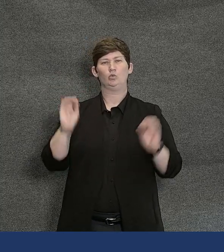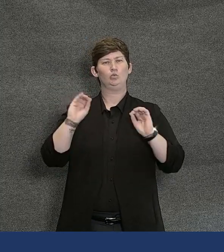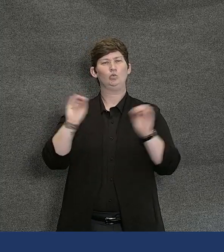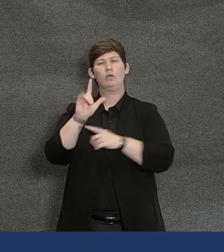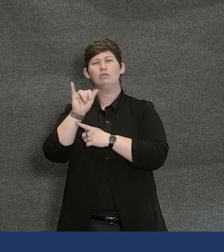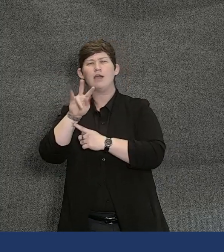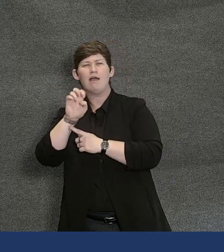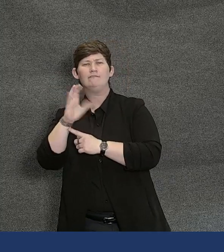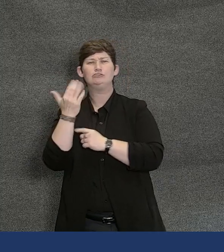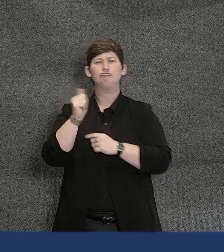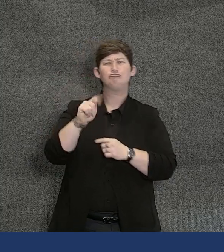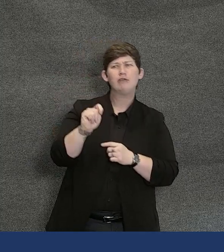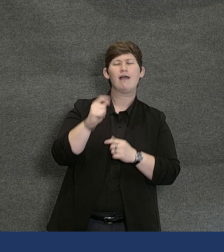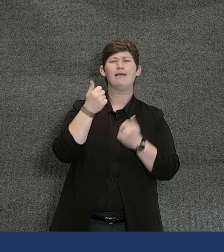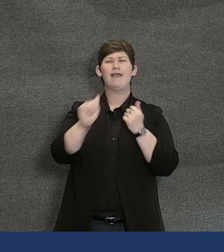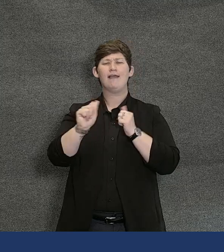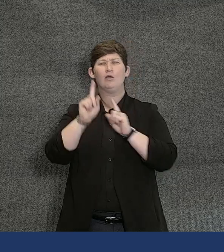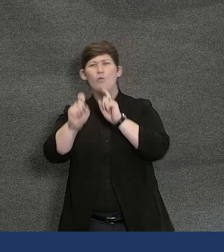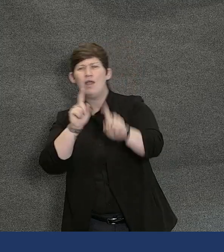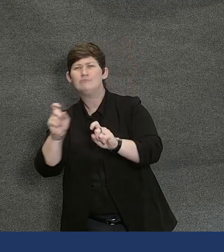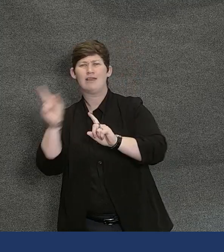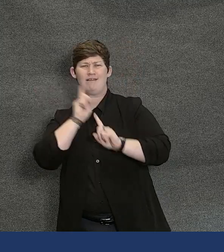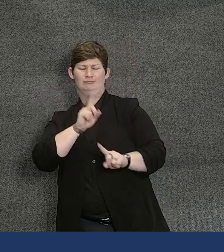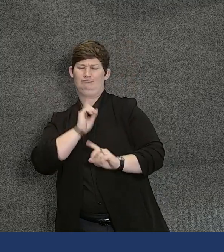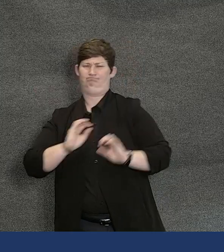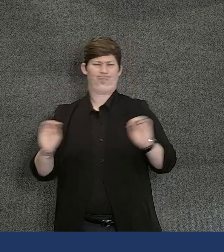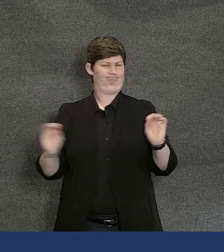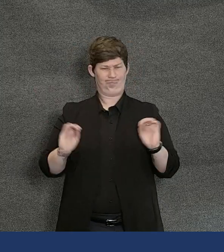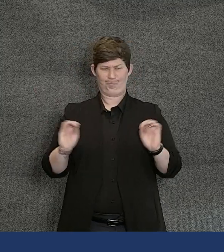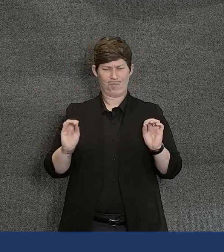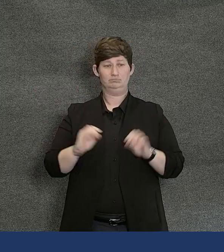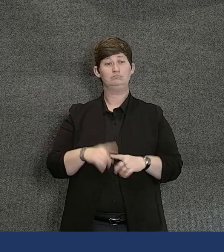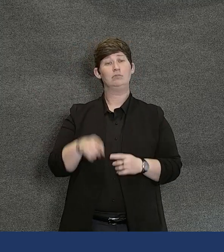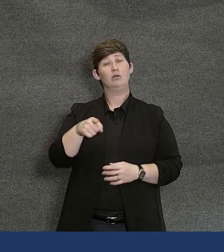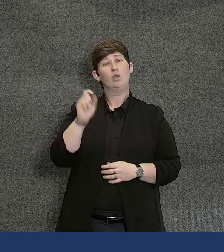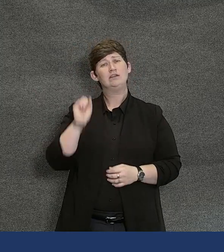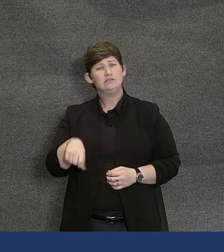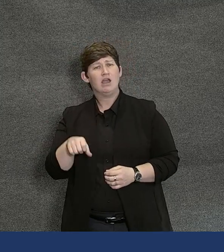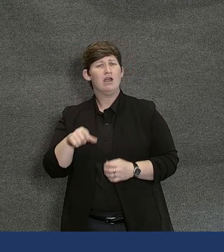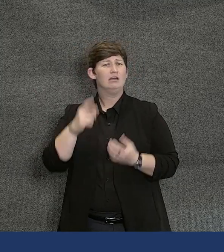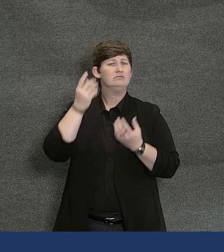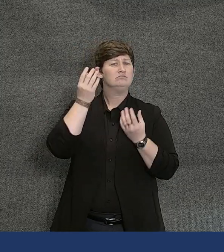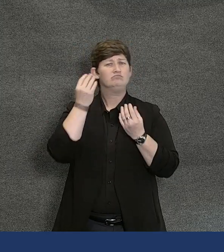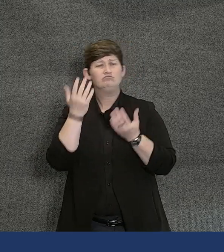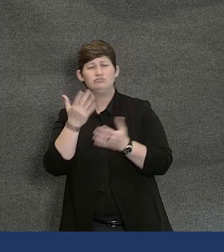will have the opportunity to share your thoughts and questions in our online survey, which